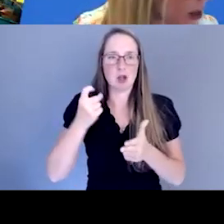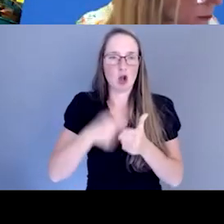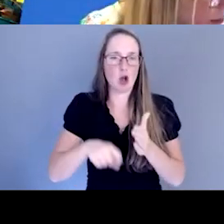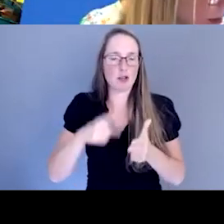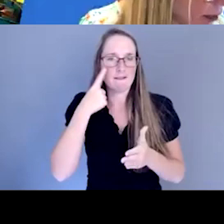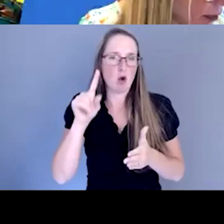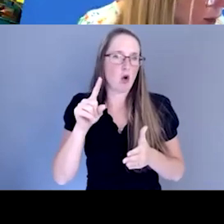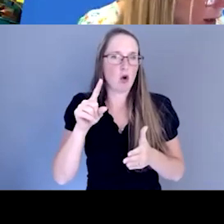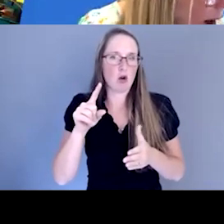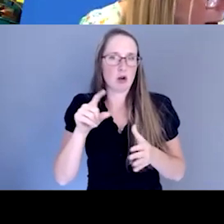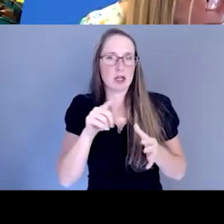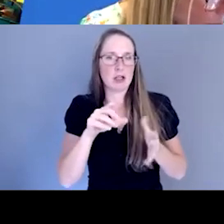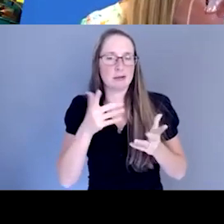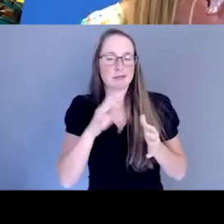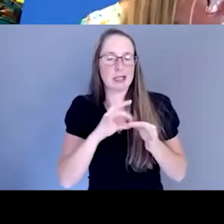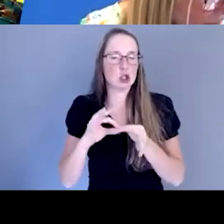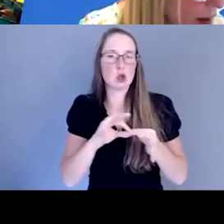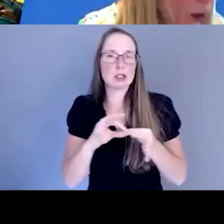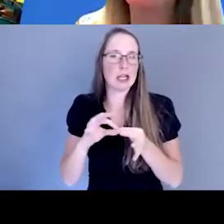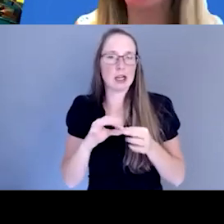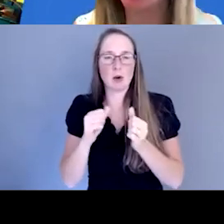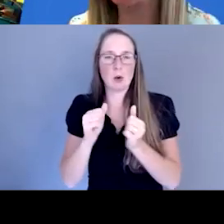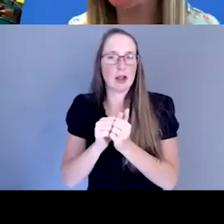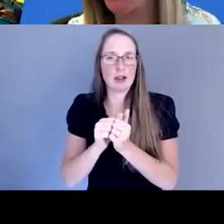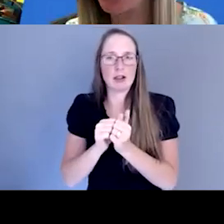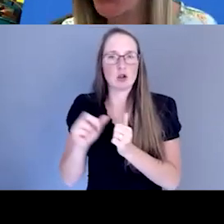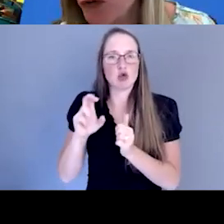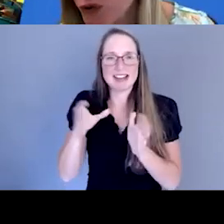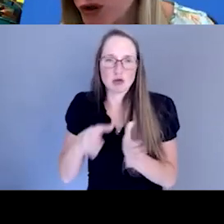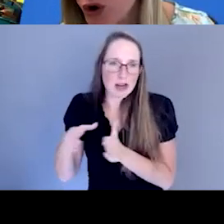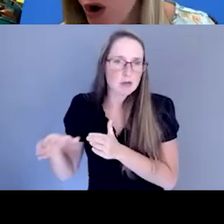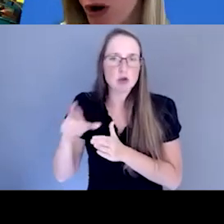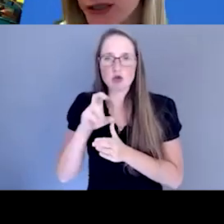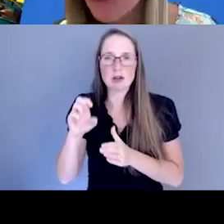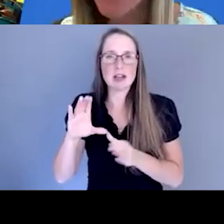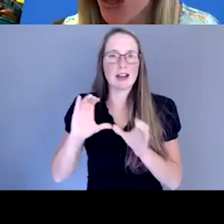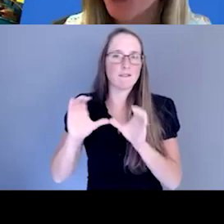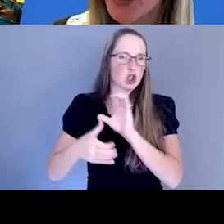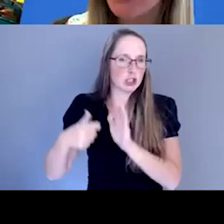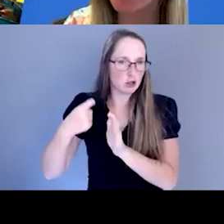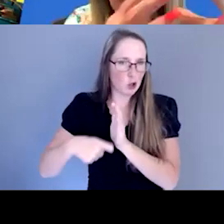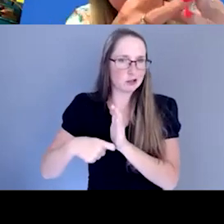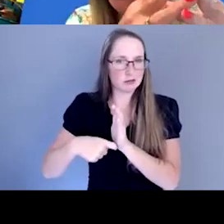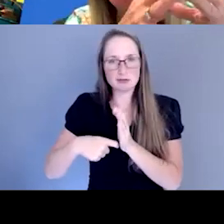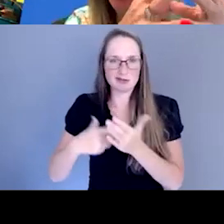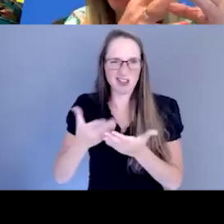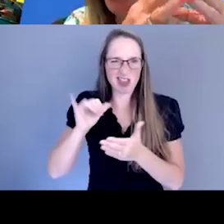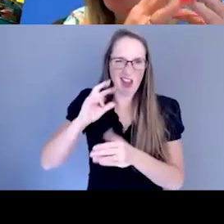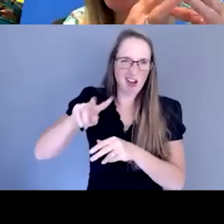associated with rearrangement and reconversion costs. The things of that nature are all